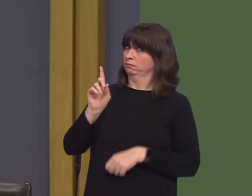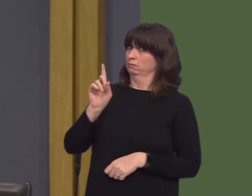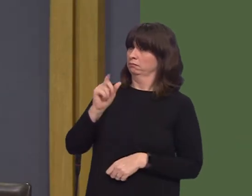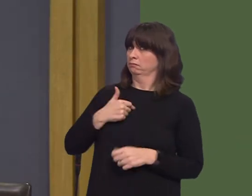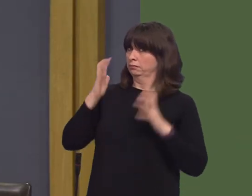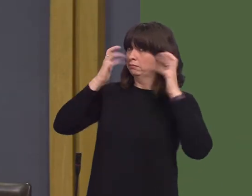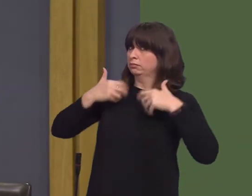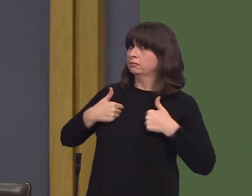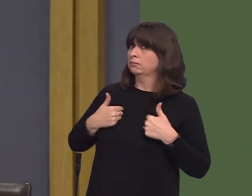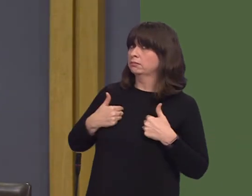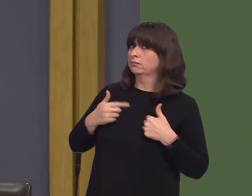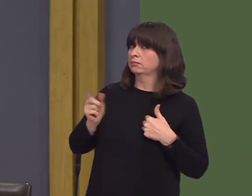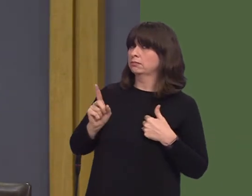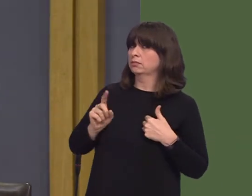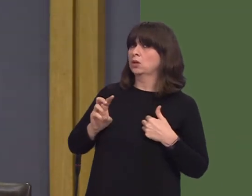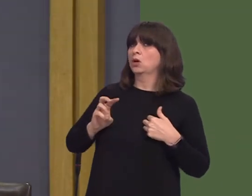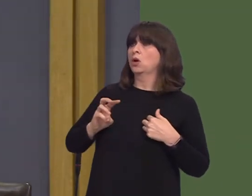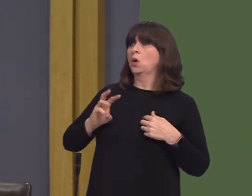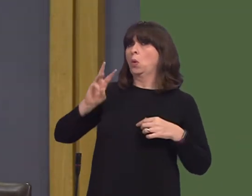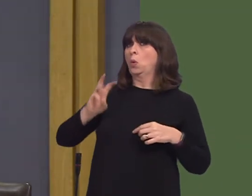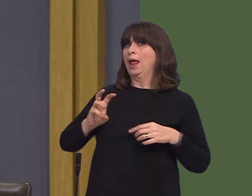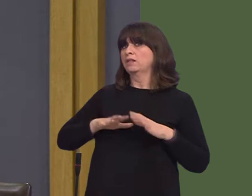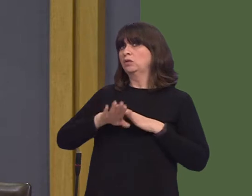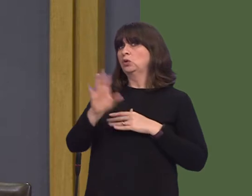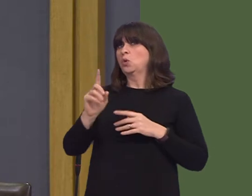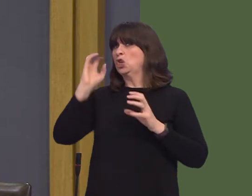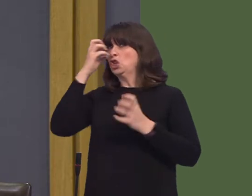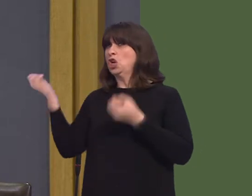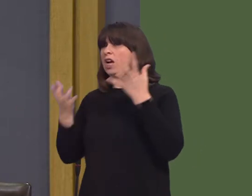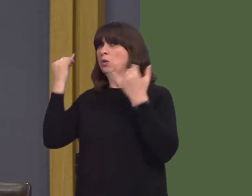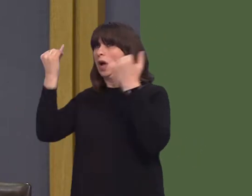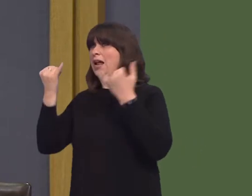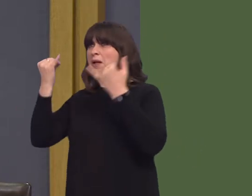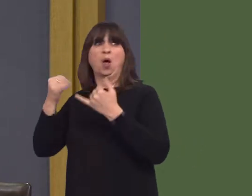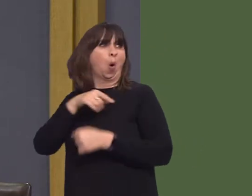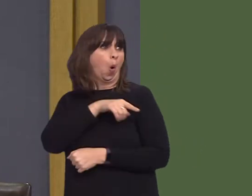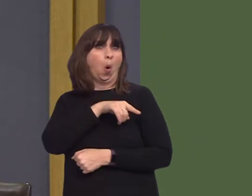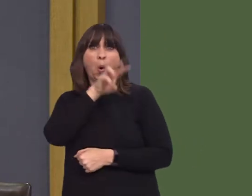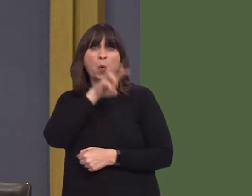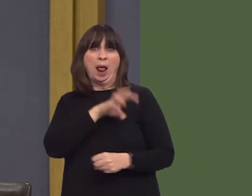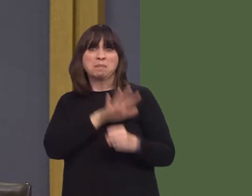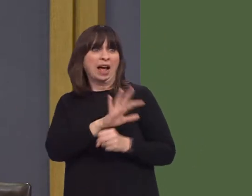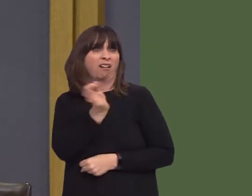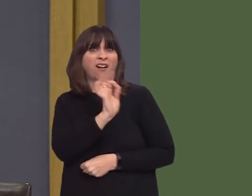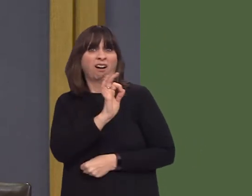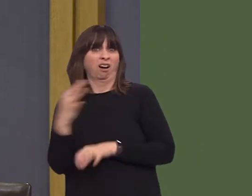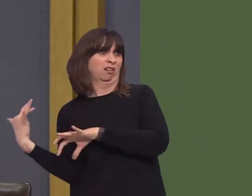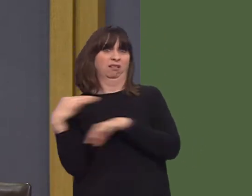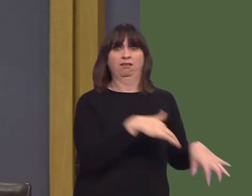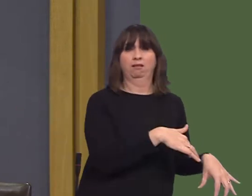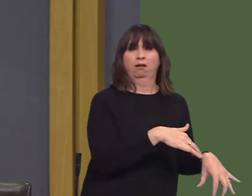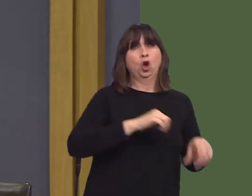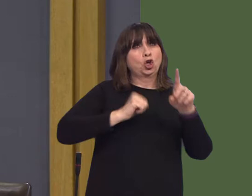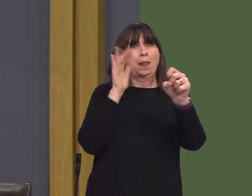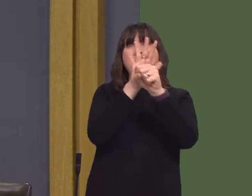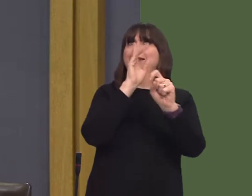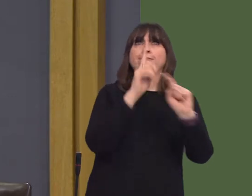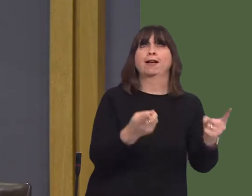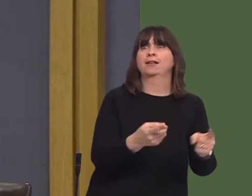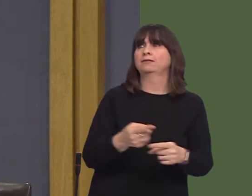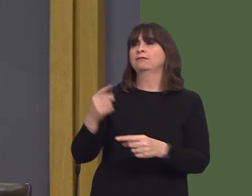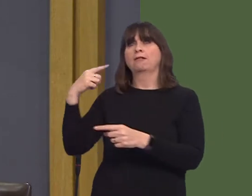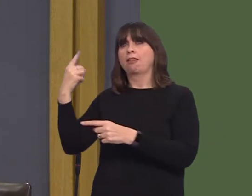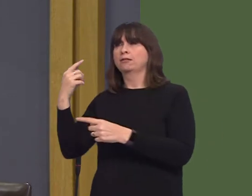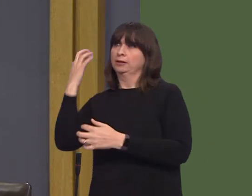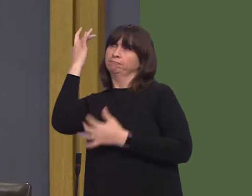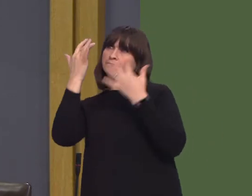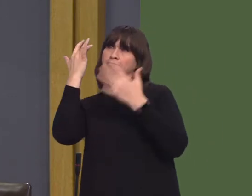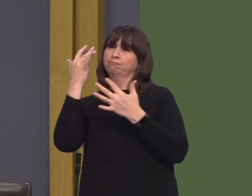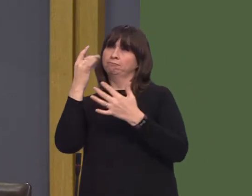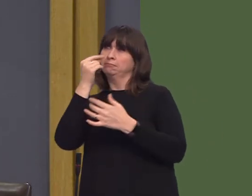Give us some inspiration as to what we can look at in 2021 on wages, on wealth here in